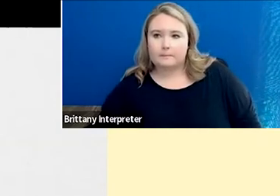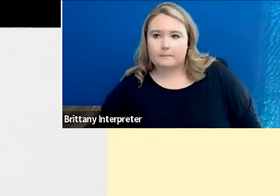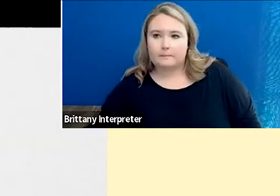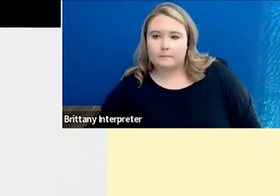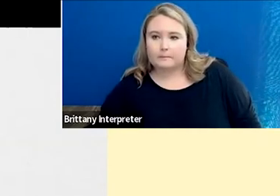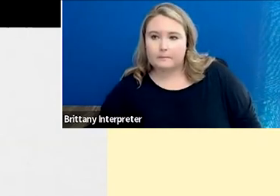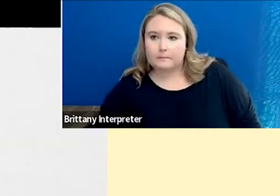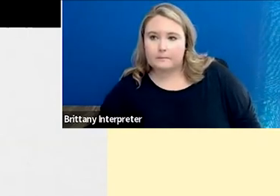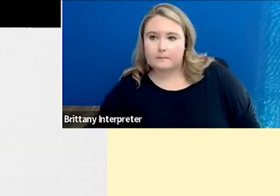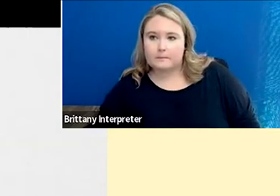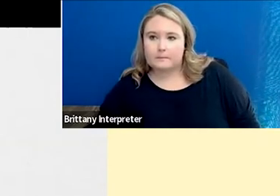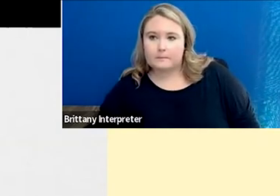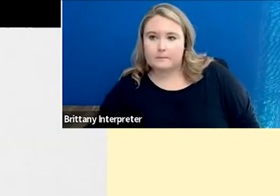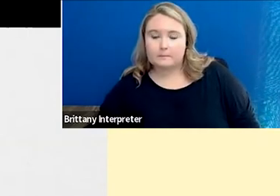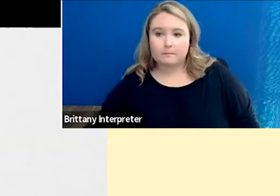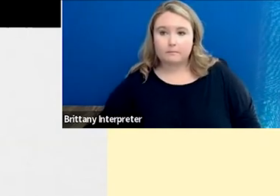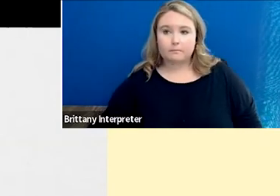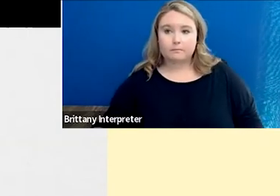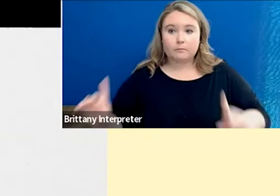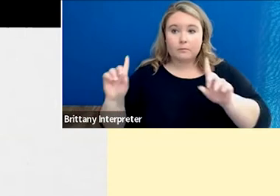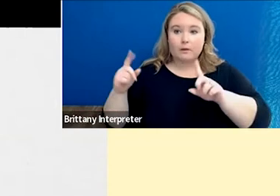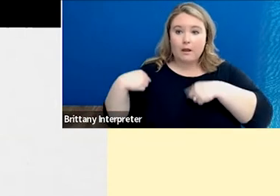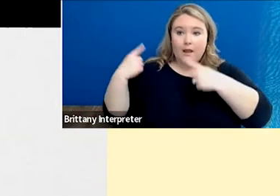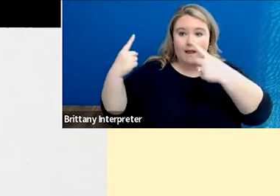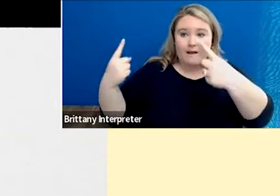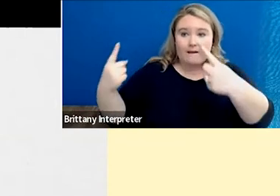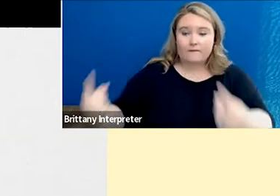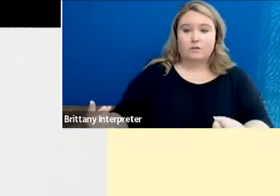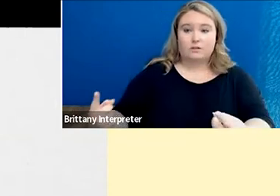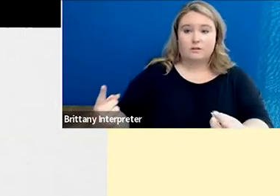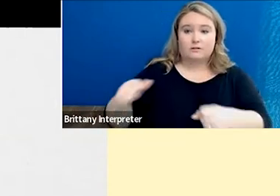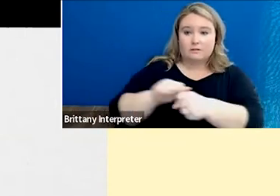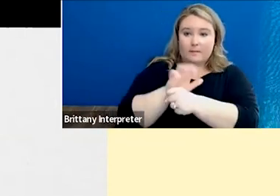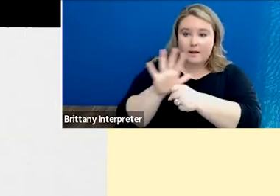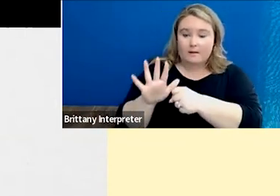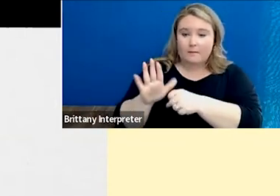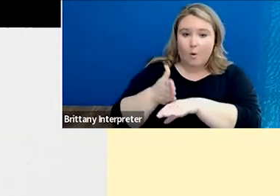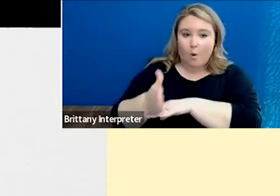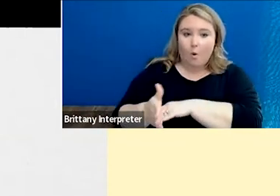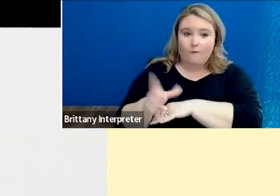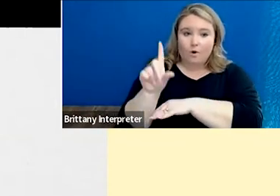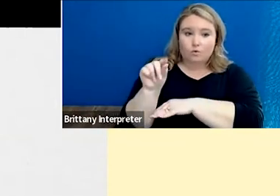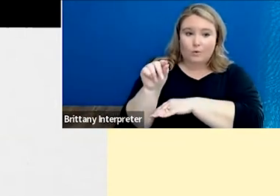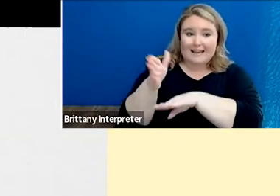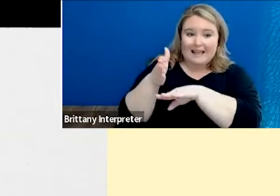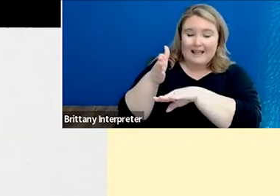So since the onset of the pandemic over 20,000 evictions have been filed in Miami-Dade County alone.